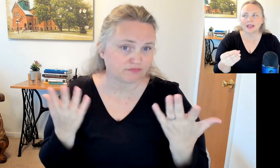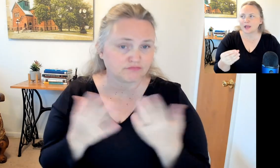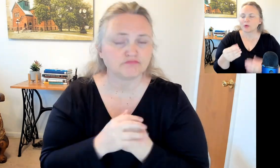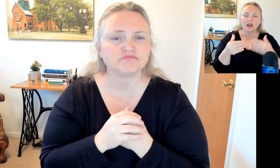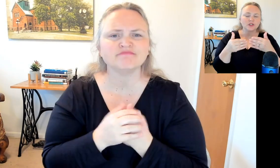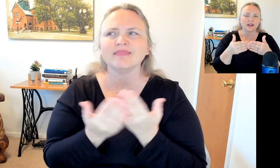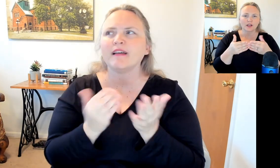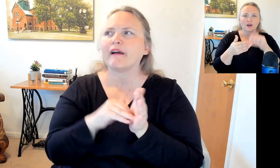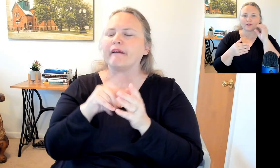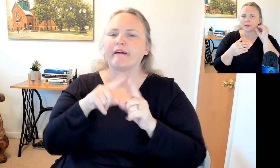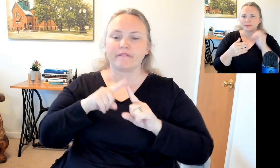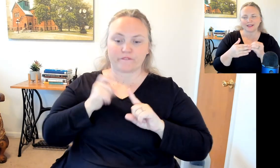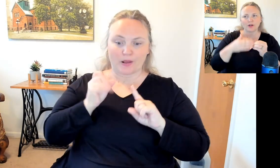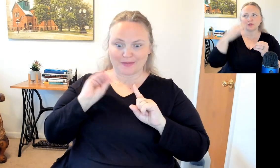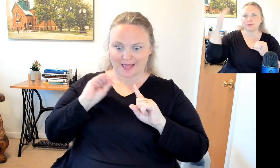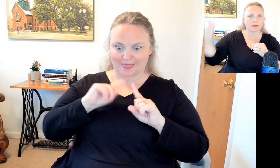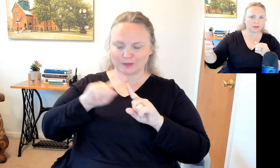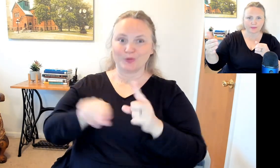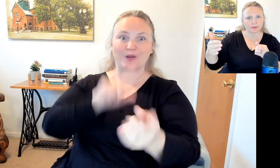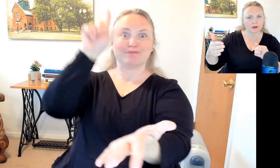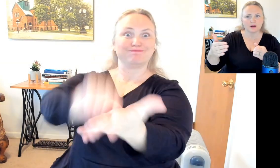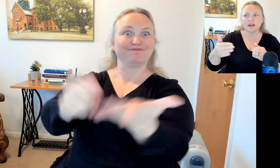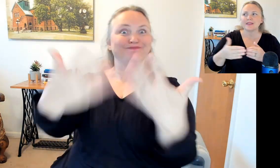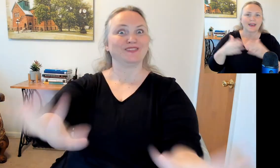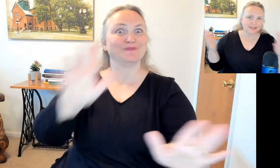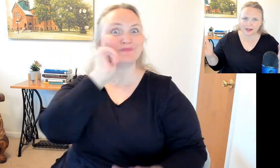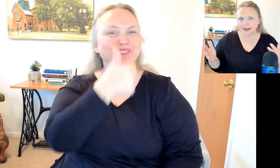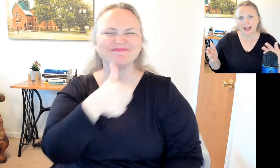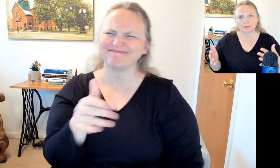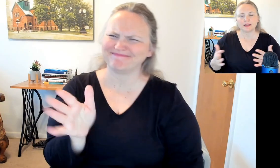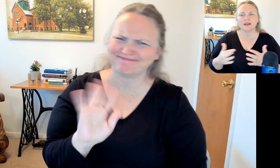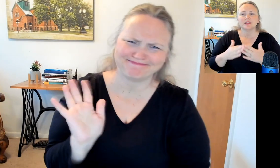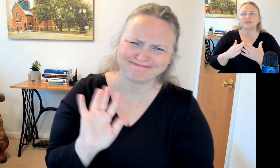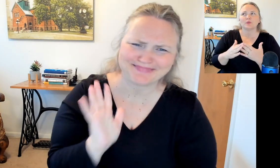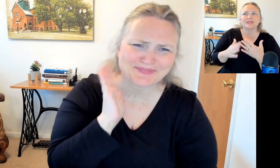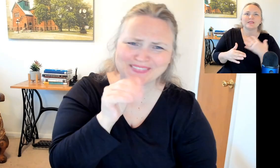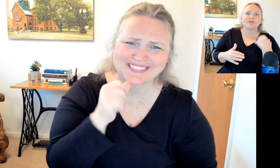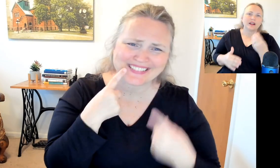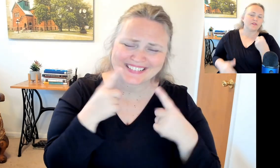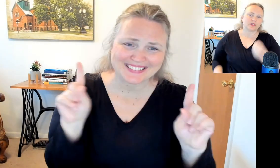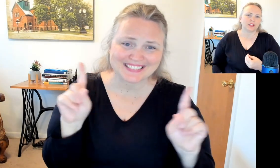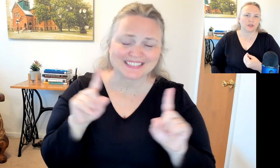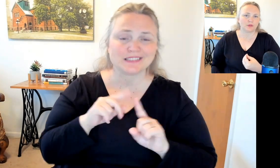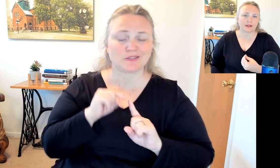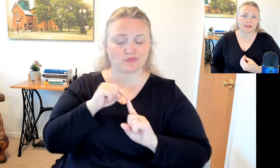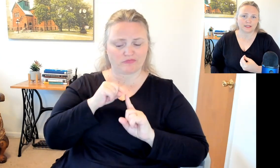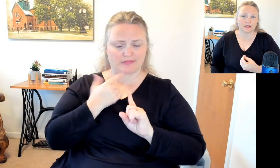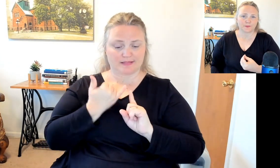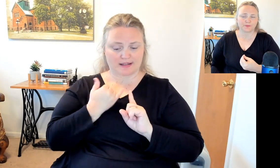Again, we're not trying to go from zero to publish paper. That's not going to happen. So what's the very first thing you might need to do?